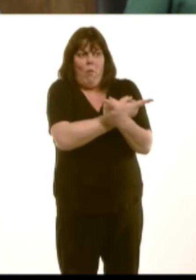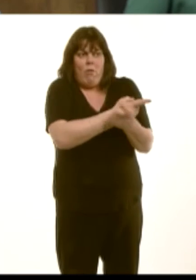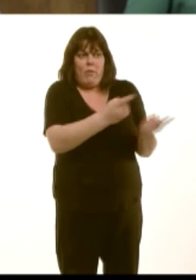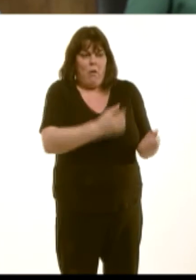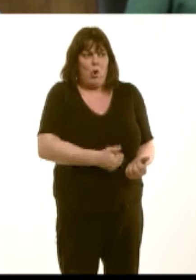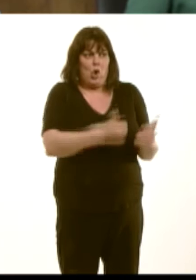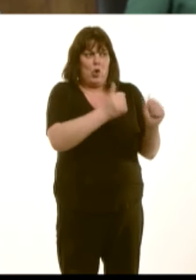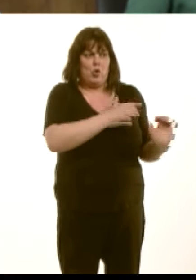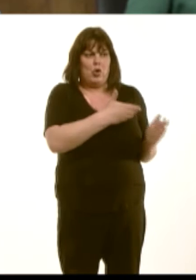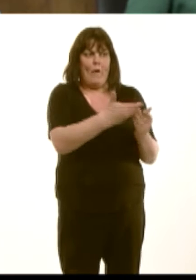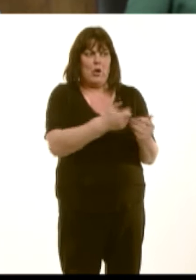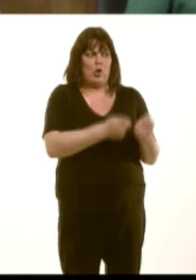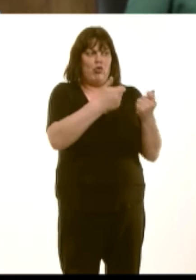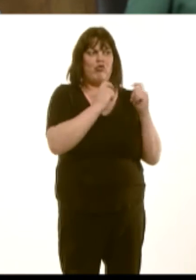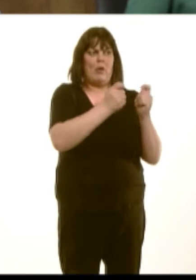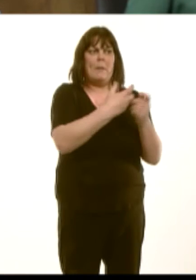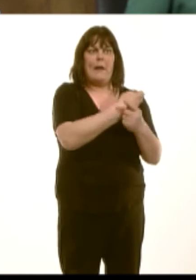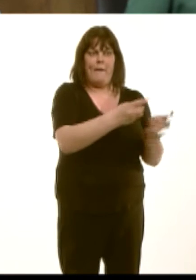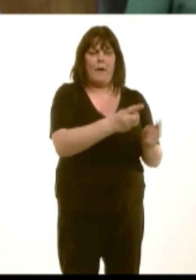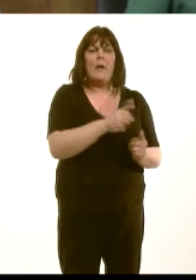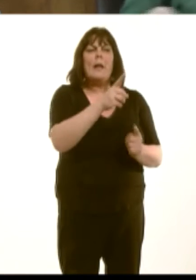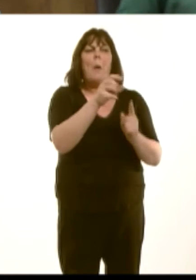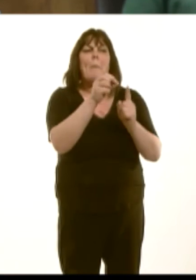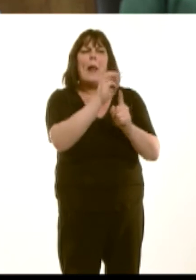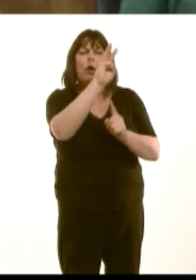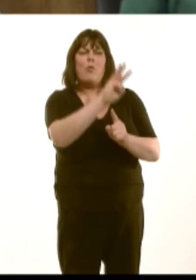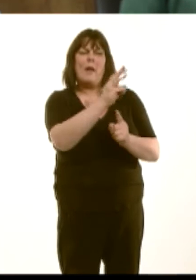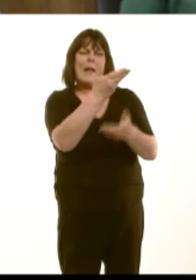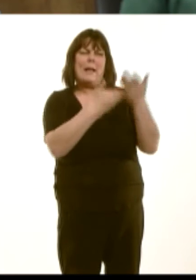Carwyn Jones: Now, what Plaid Cymru need to explain of courseóIím not going to put a